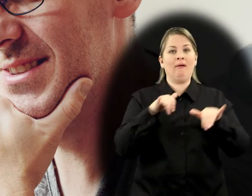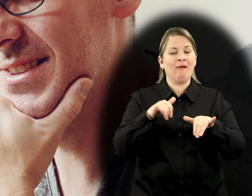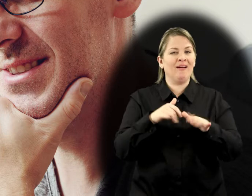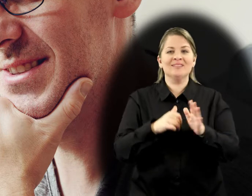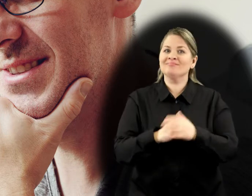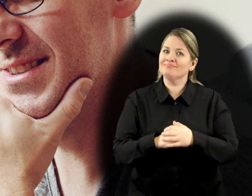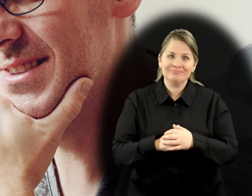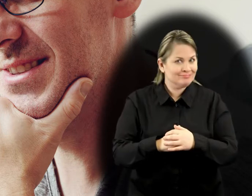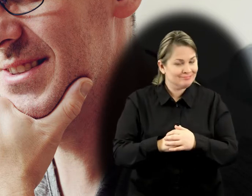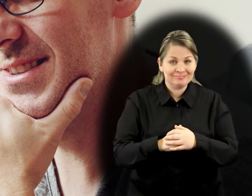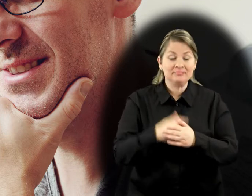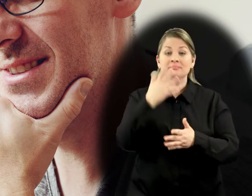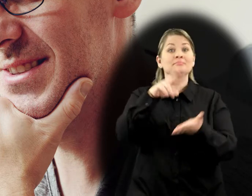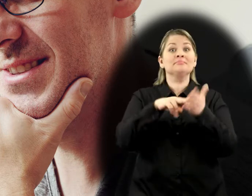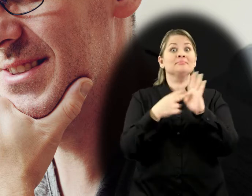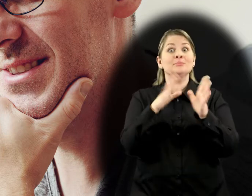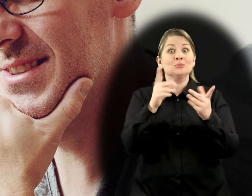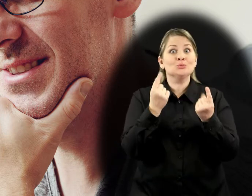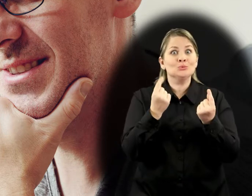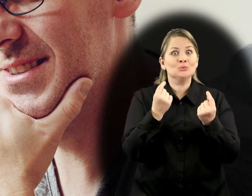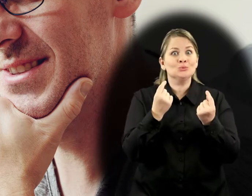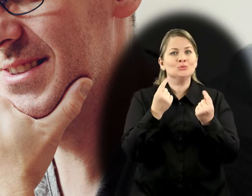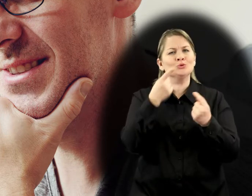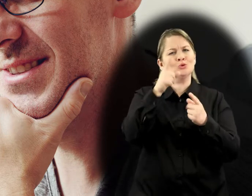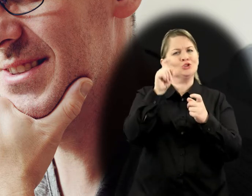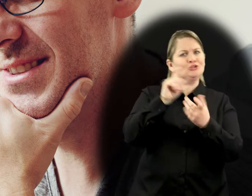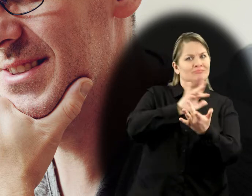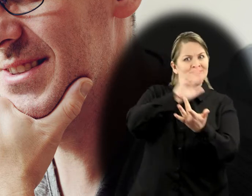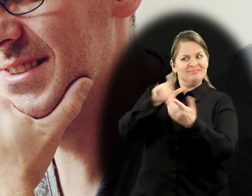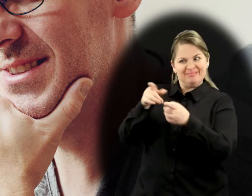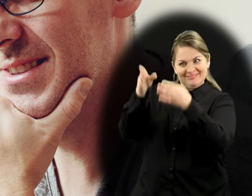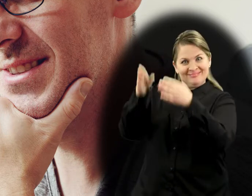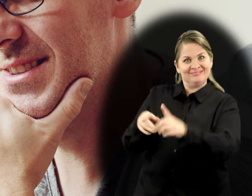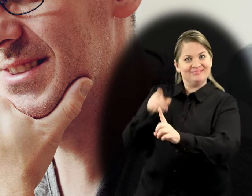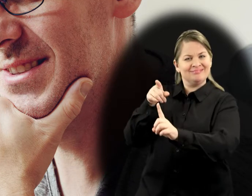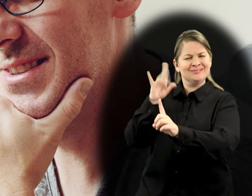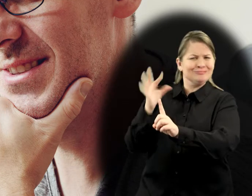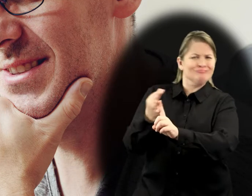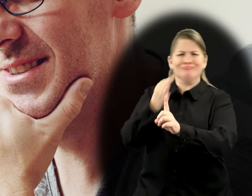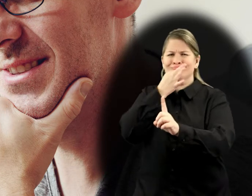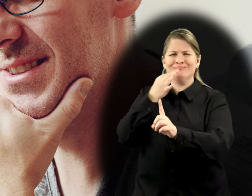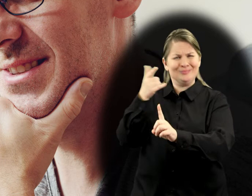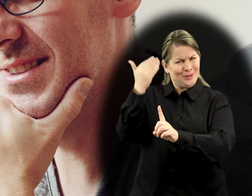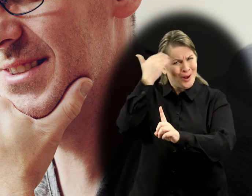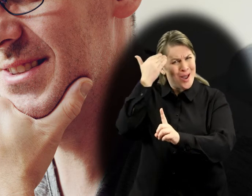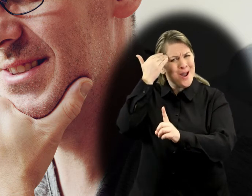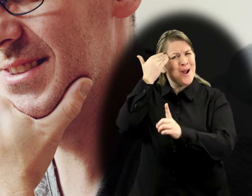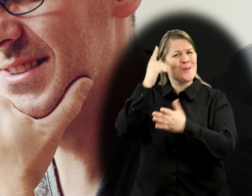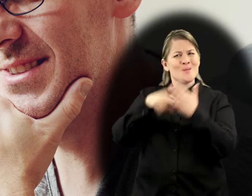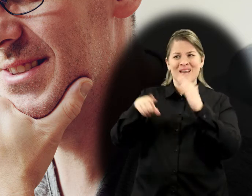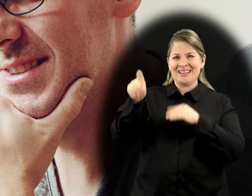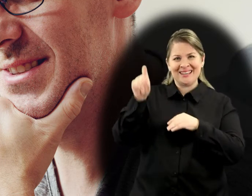The best approach is to ask the expert - the person who is deaf -